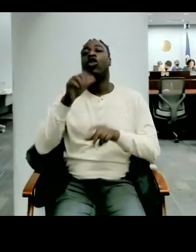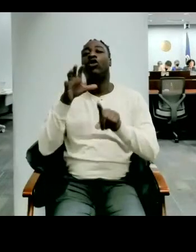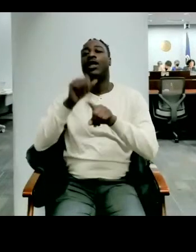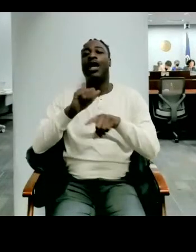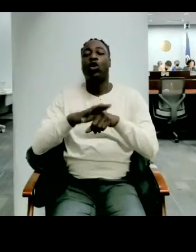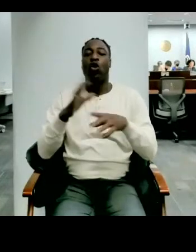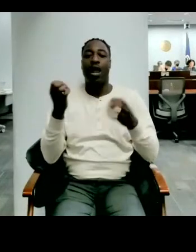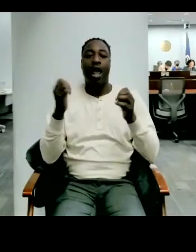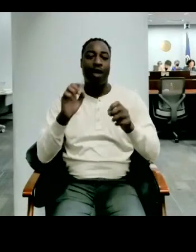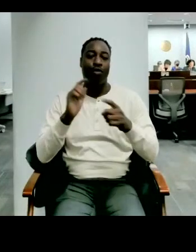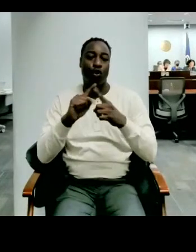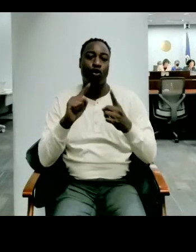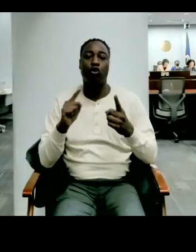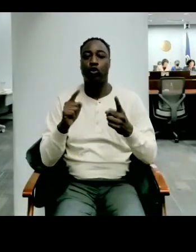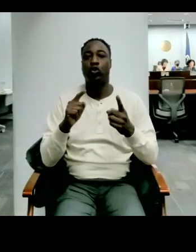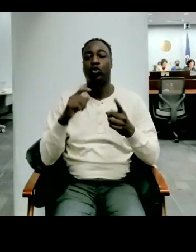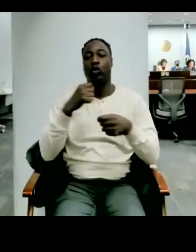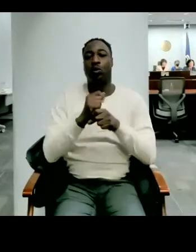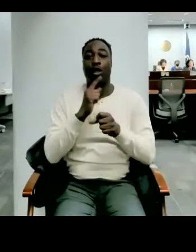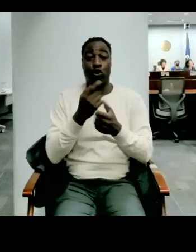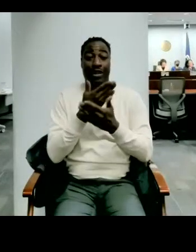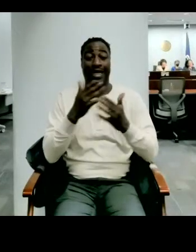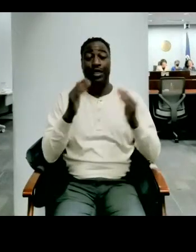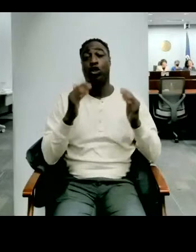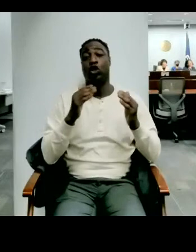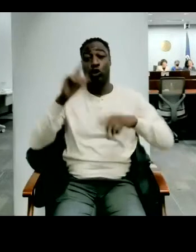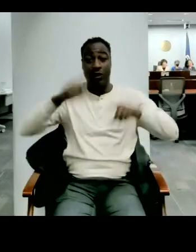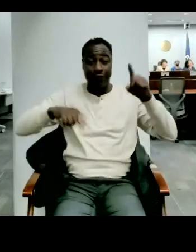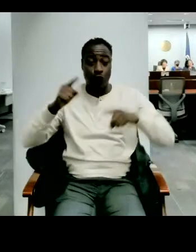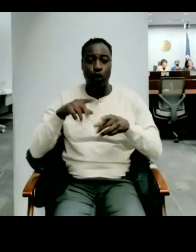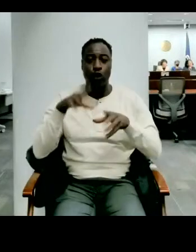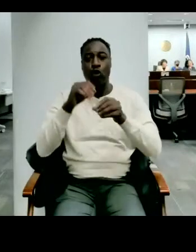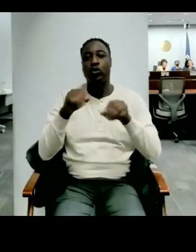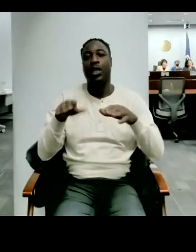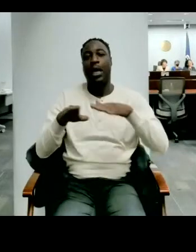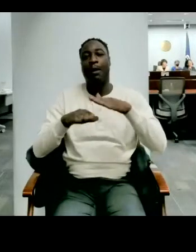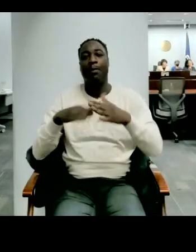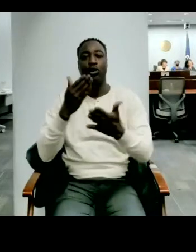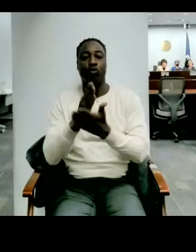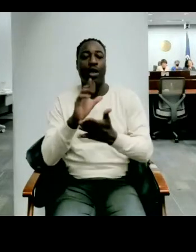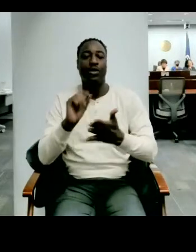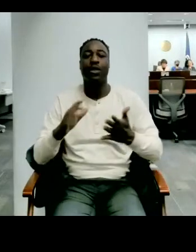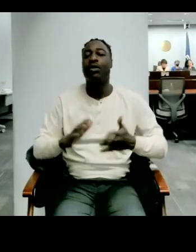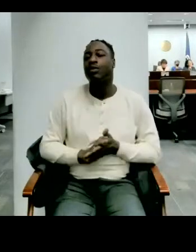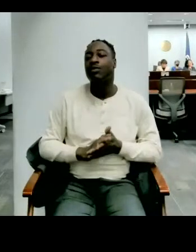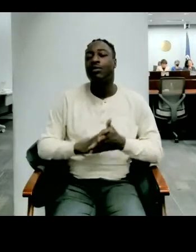efforts to forward diversity, inclusion and basic rates of bodily autonomy and dignity.